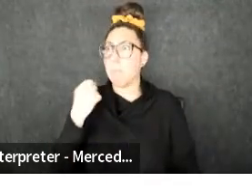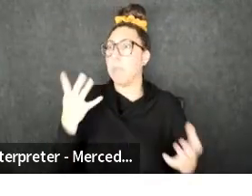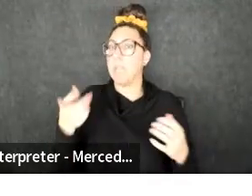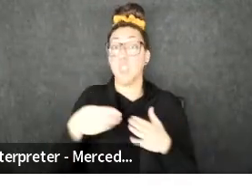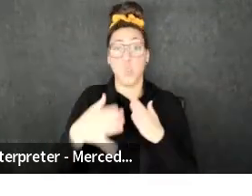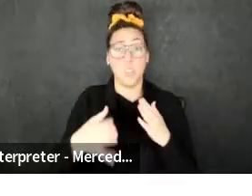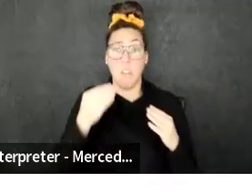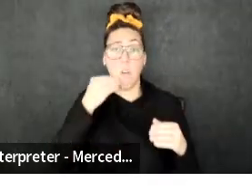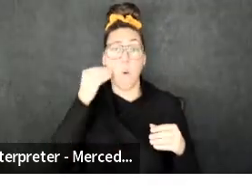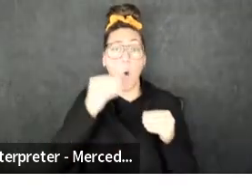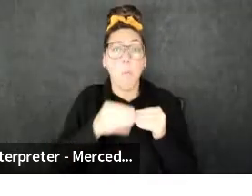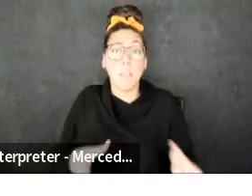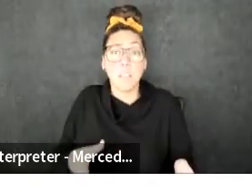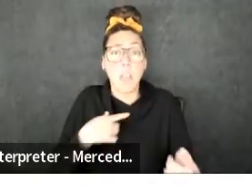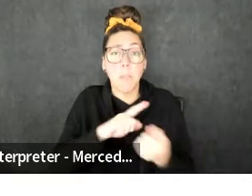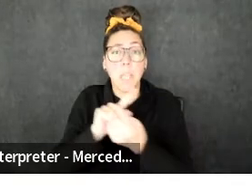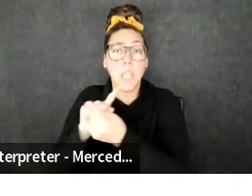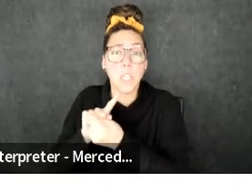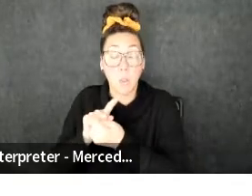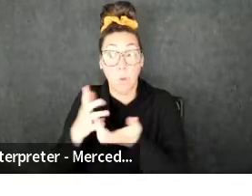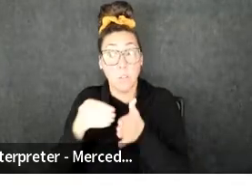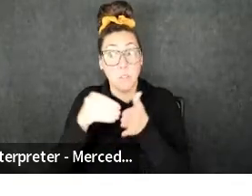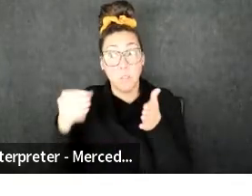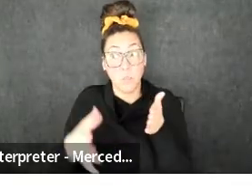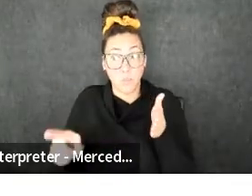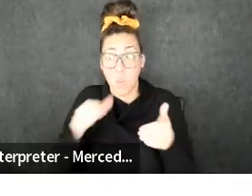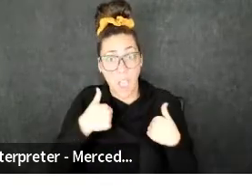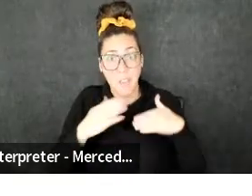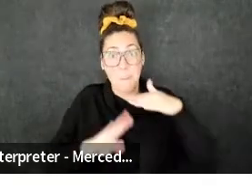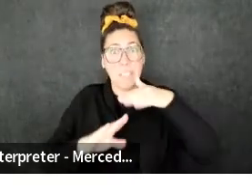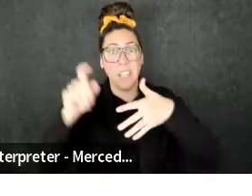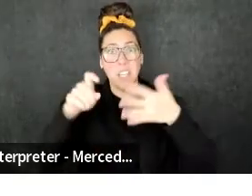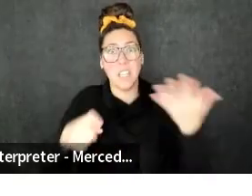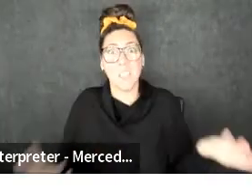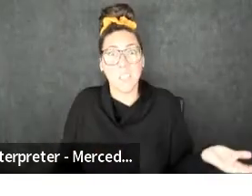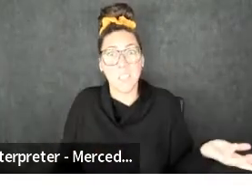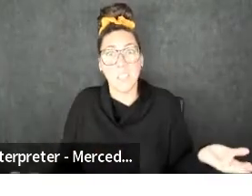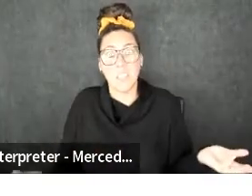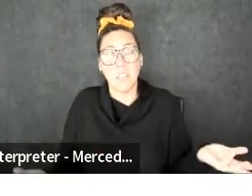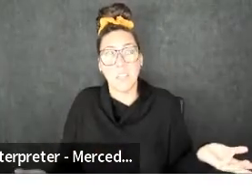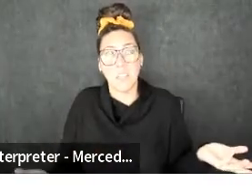that I come across, all students who don't have the bases needs. And I wonder, how are you going to be addressing